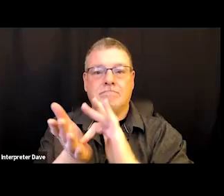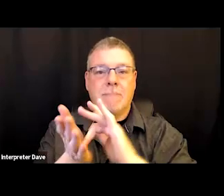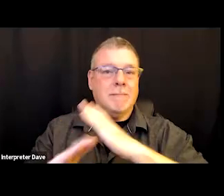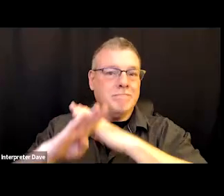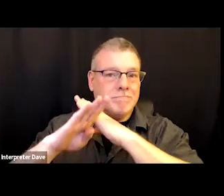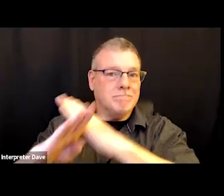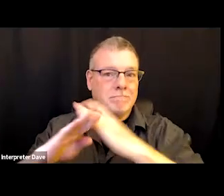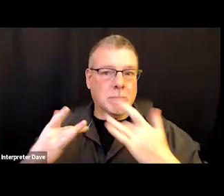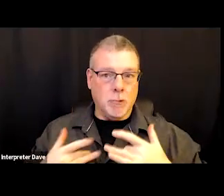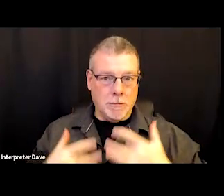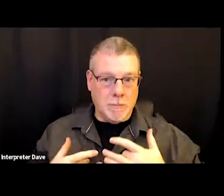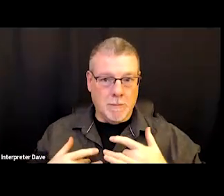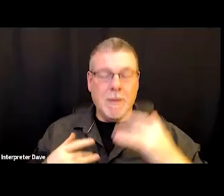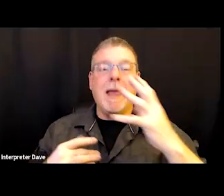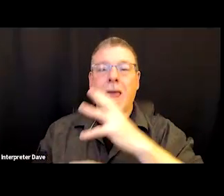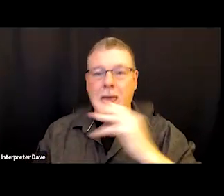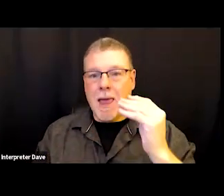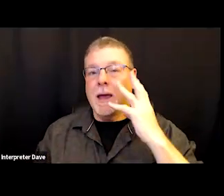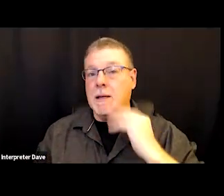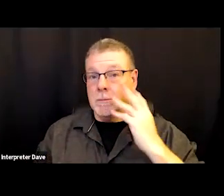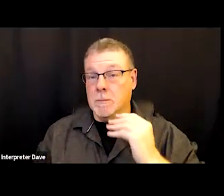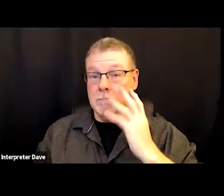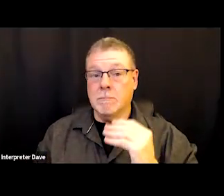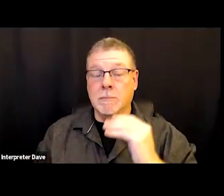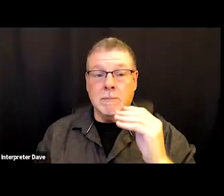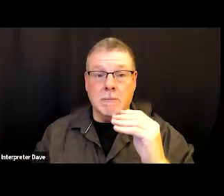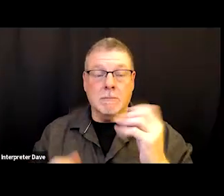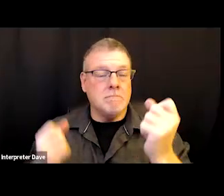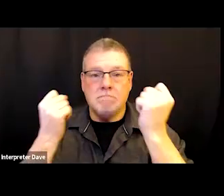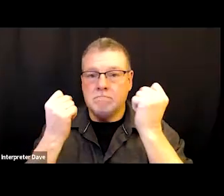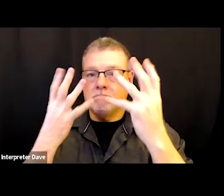and experience multiple absences from work.